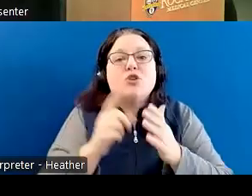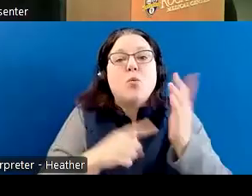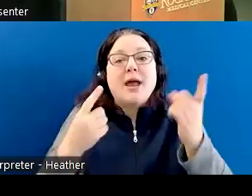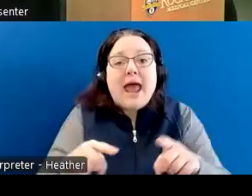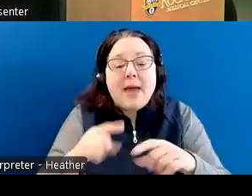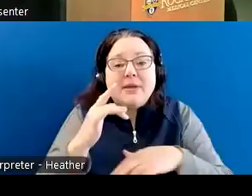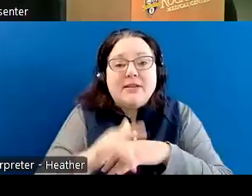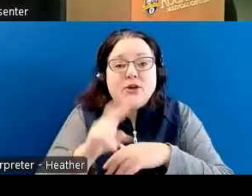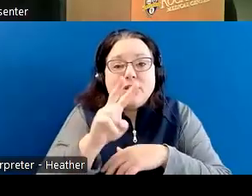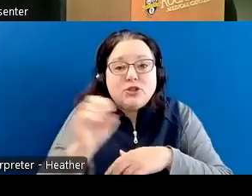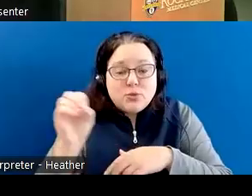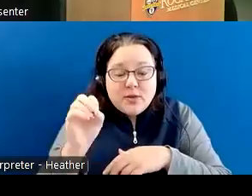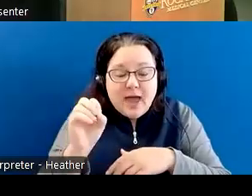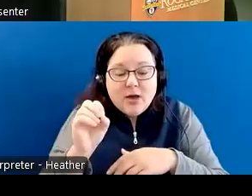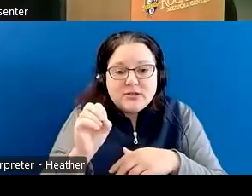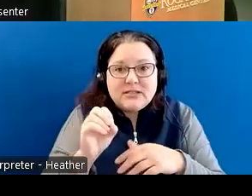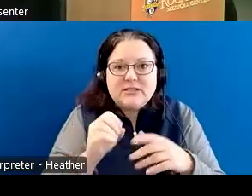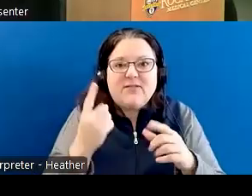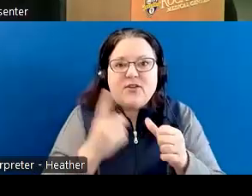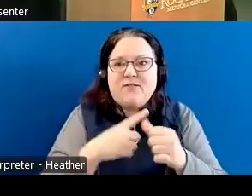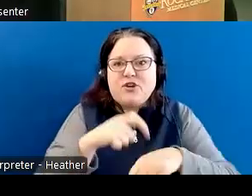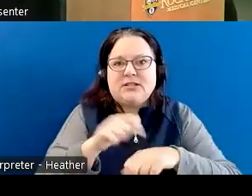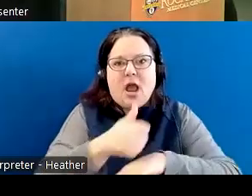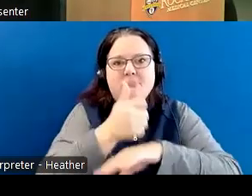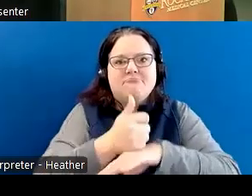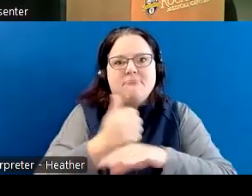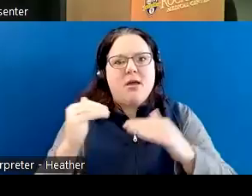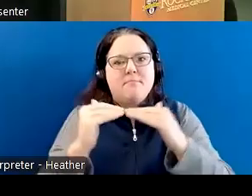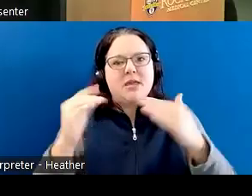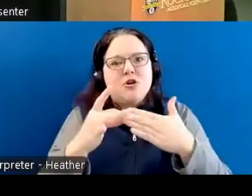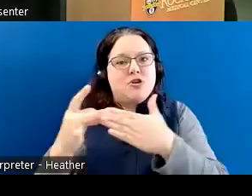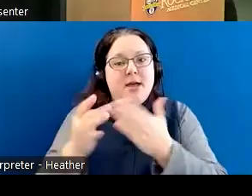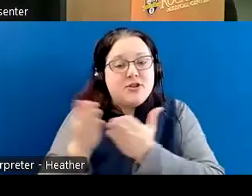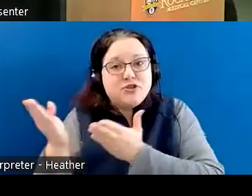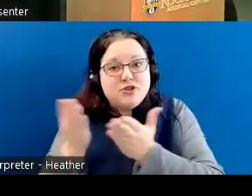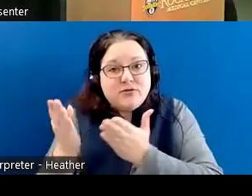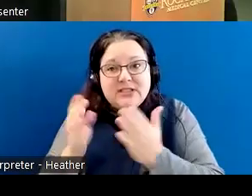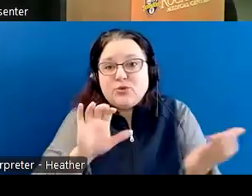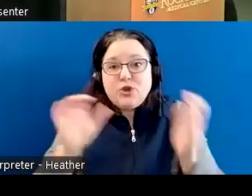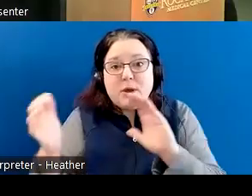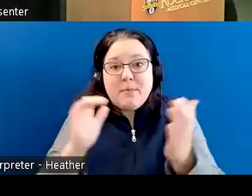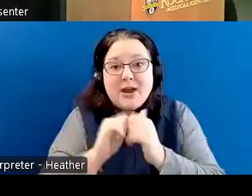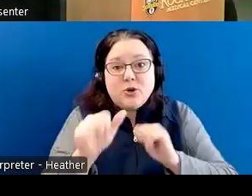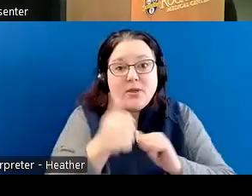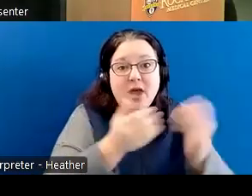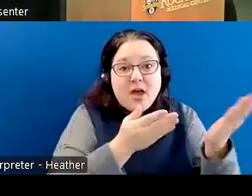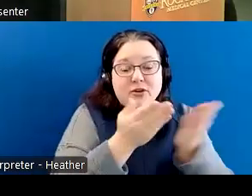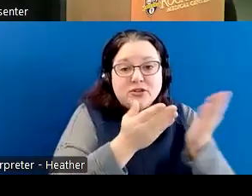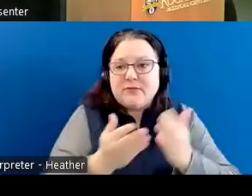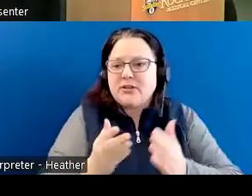first peer-led services to uh other services is that she saw what was central to this model was